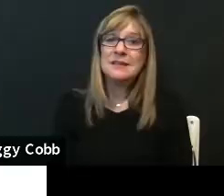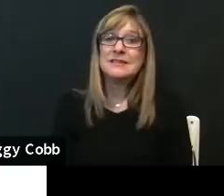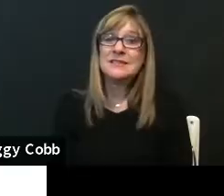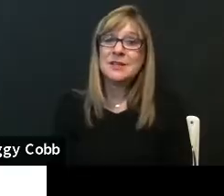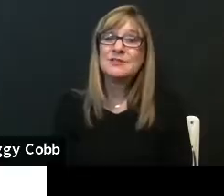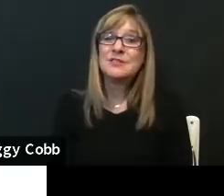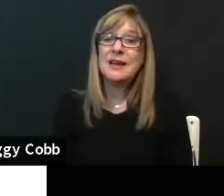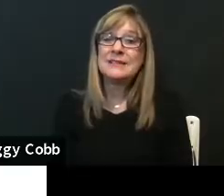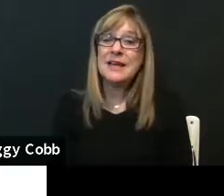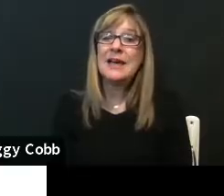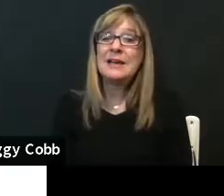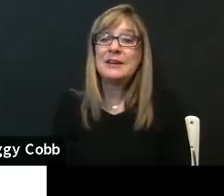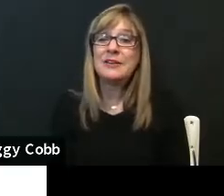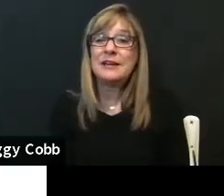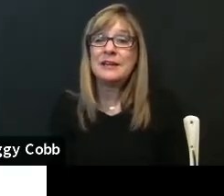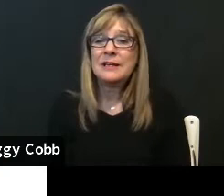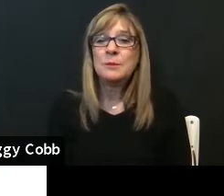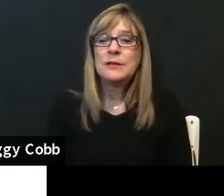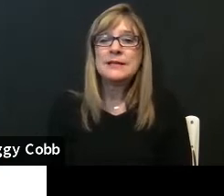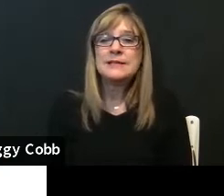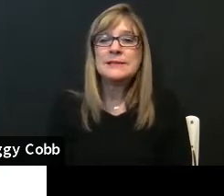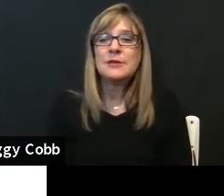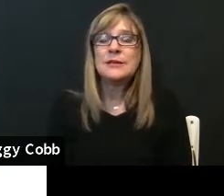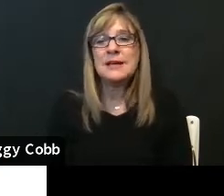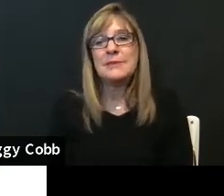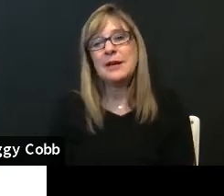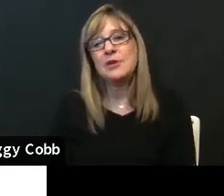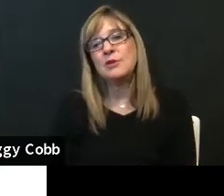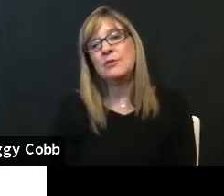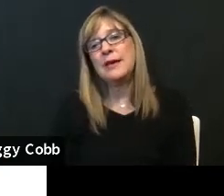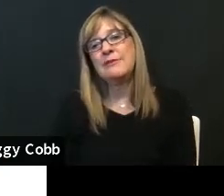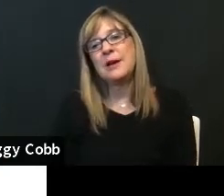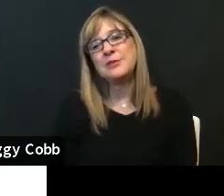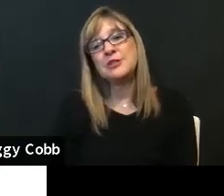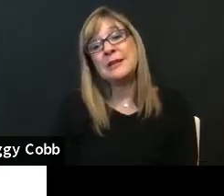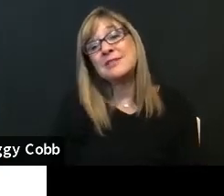Yes, right I agree. Plus the only time that our youth have an opportunity